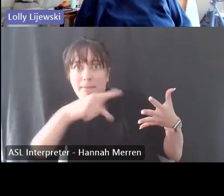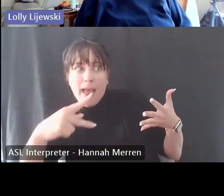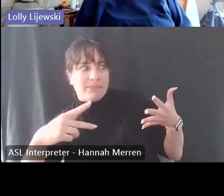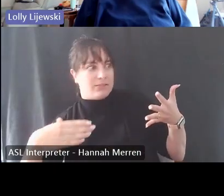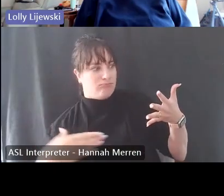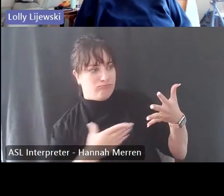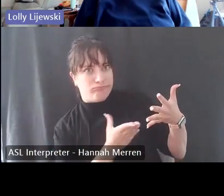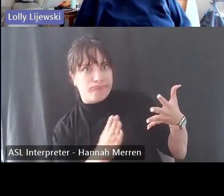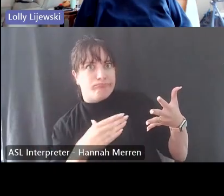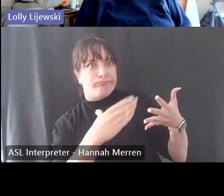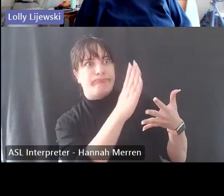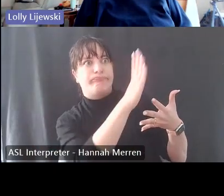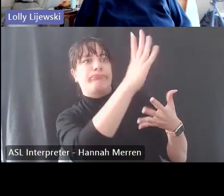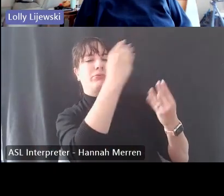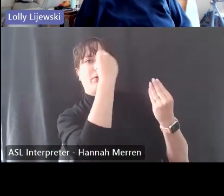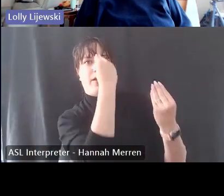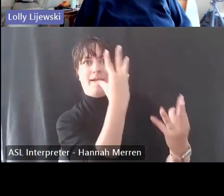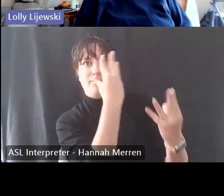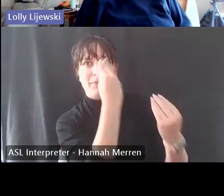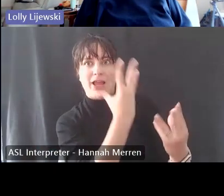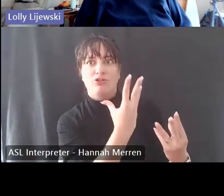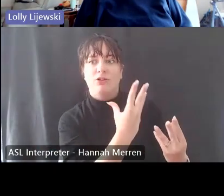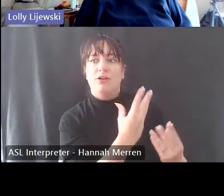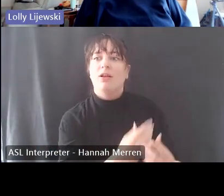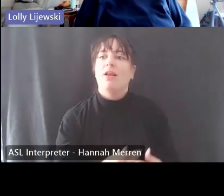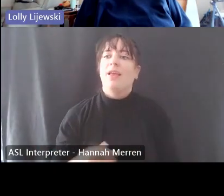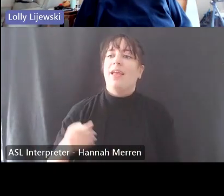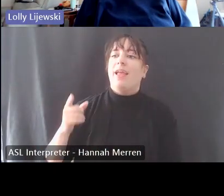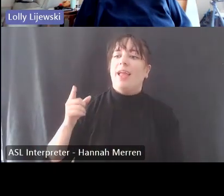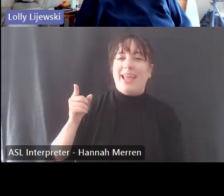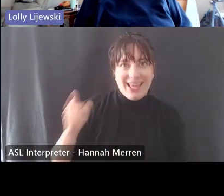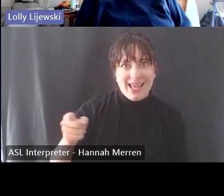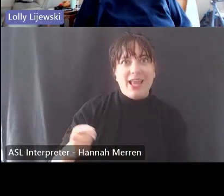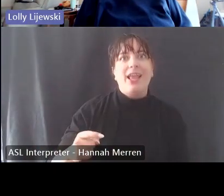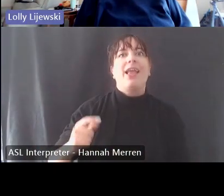he presented today via the Great Lakes ADA webinar series.